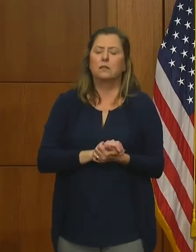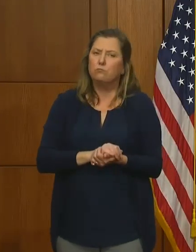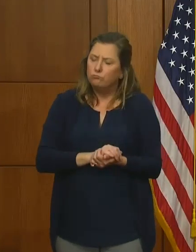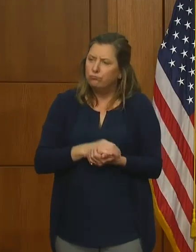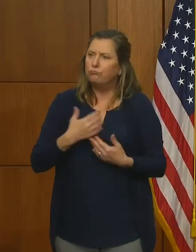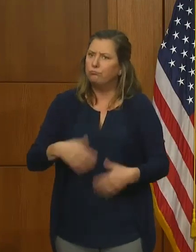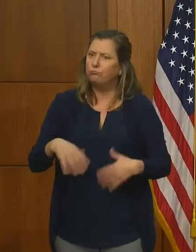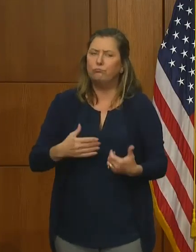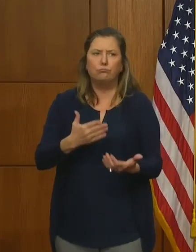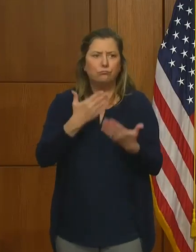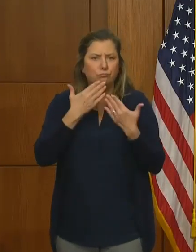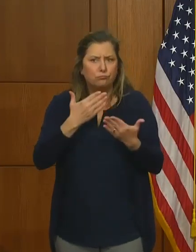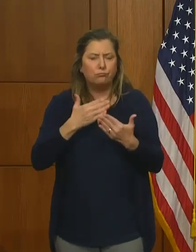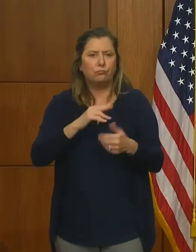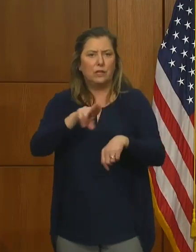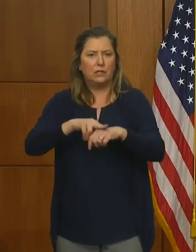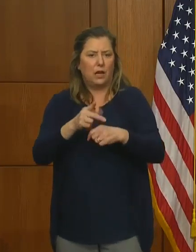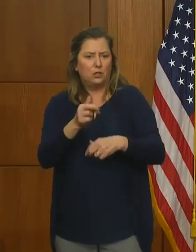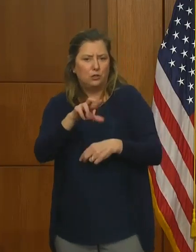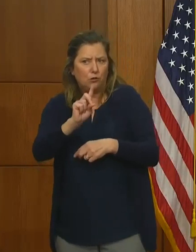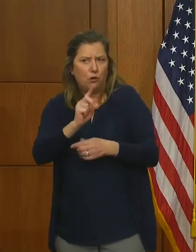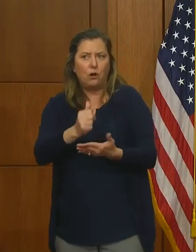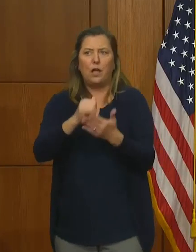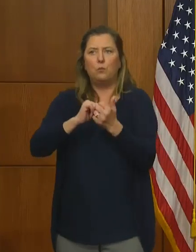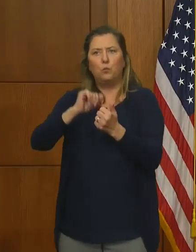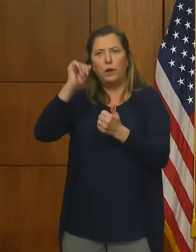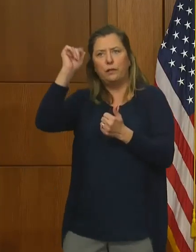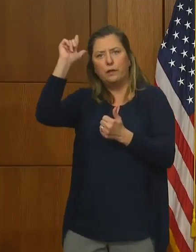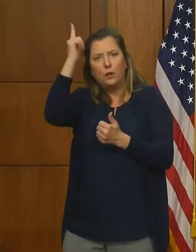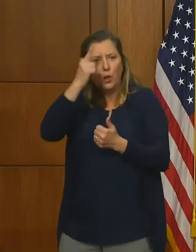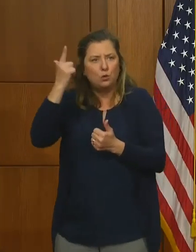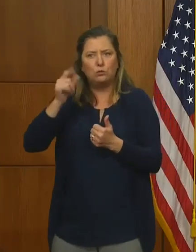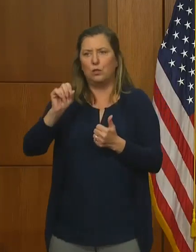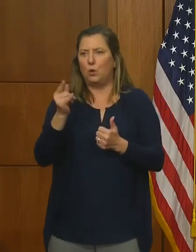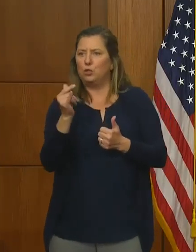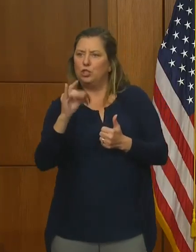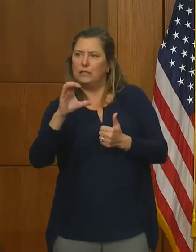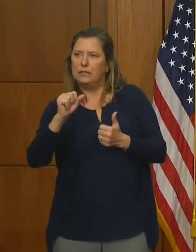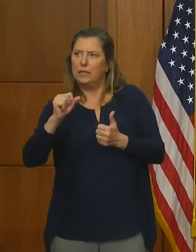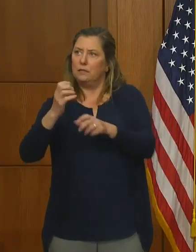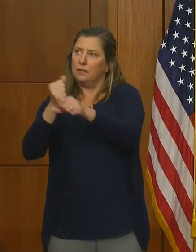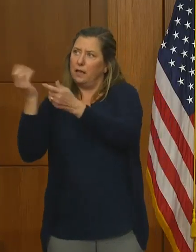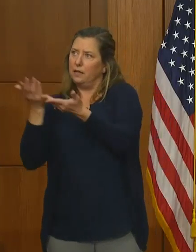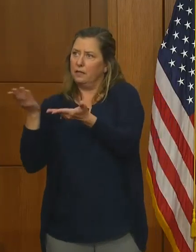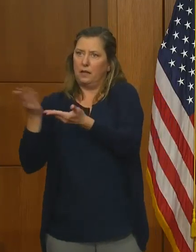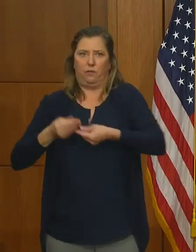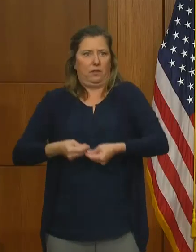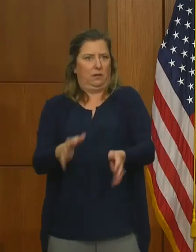TESTS IF NEEDED. I SINCERELY APPRECIATE THE GUARD HELPING